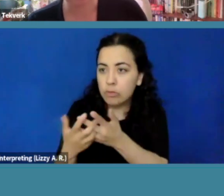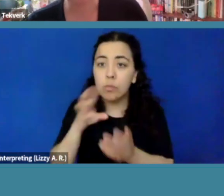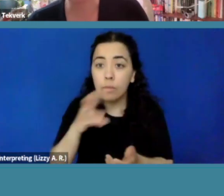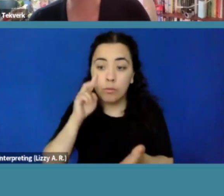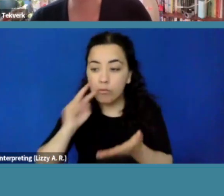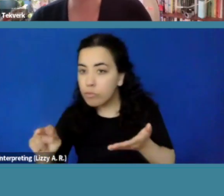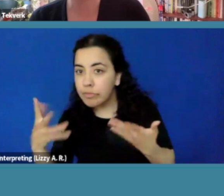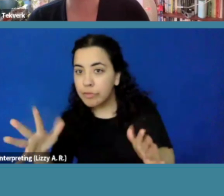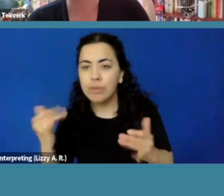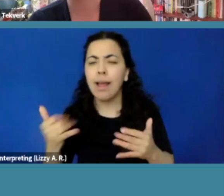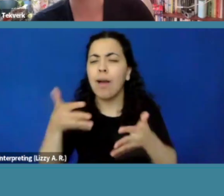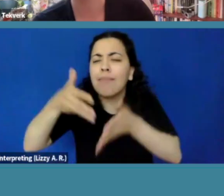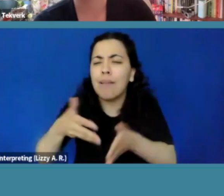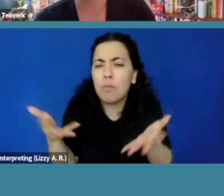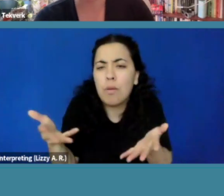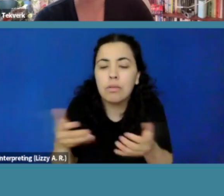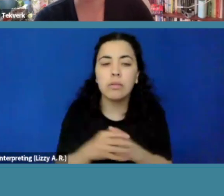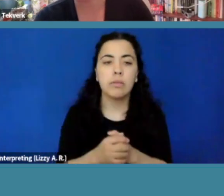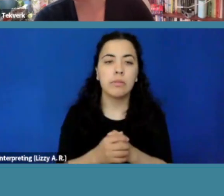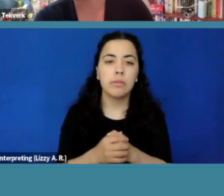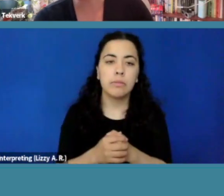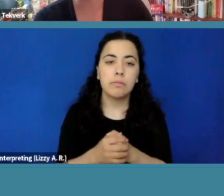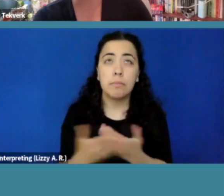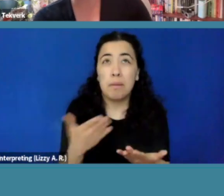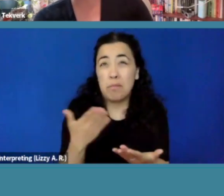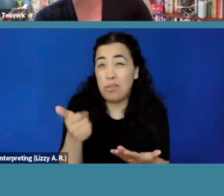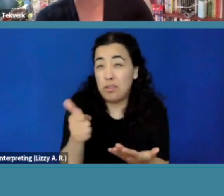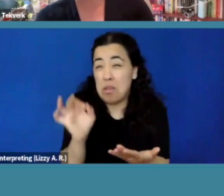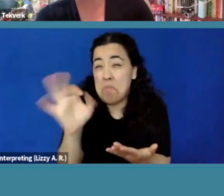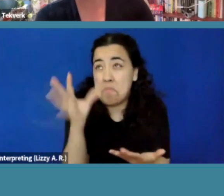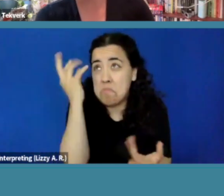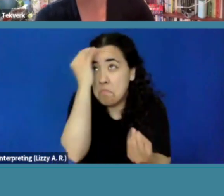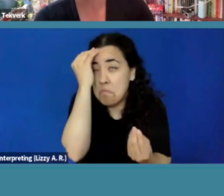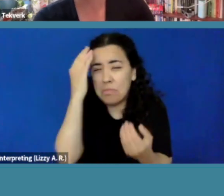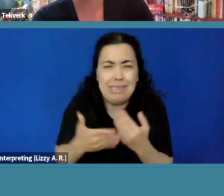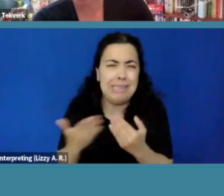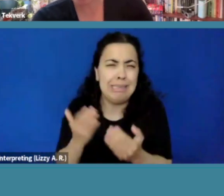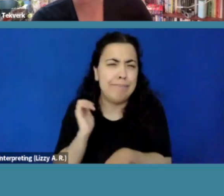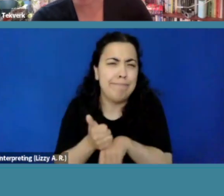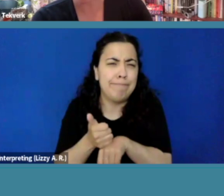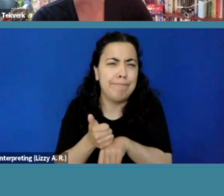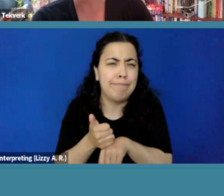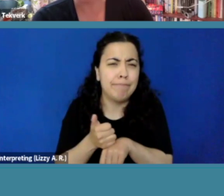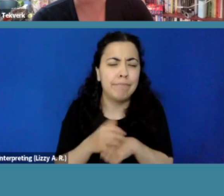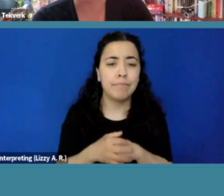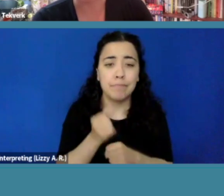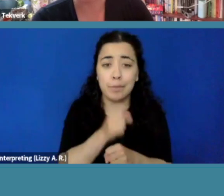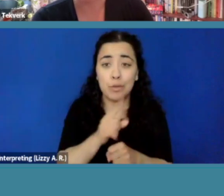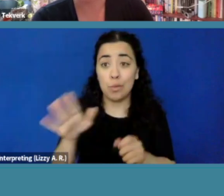A couple of things that you might think about that are super easy to implement. Make sure your signage is accessible.